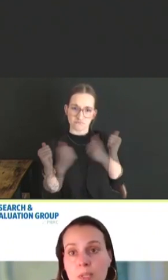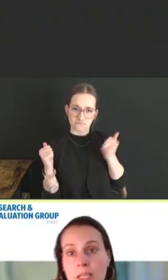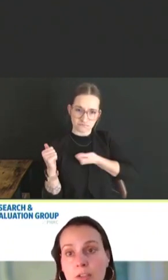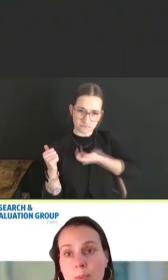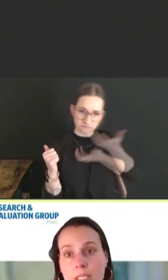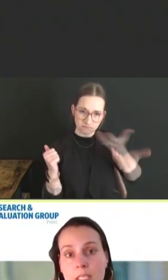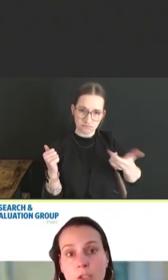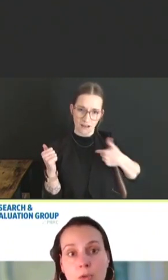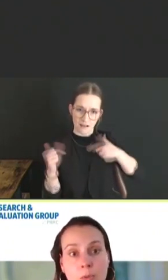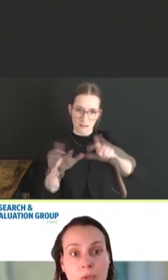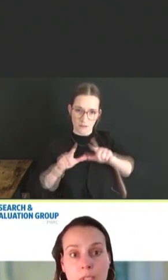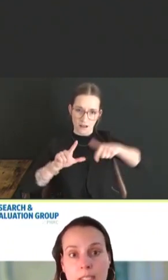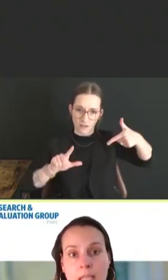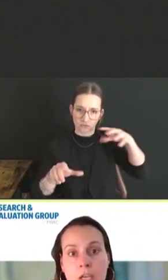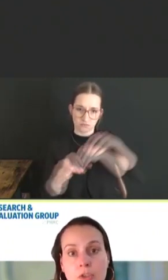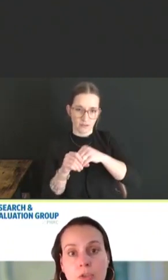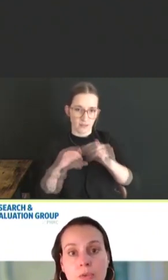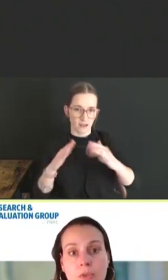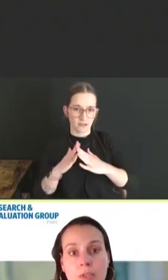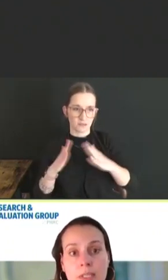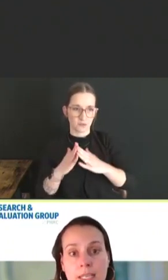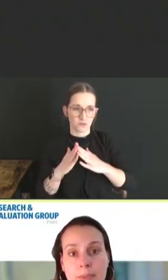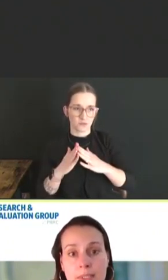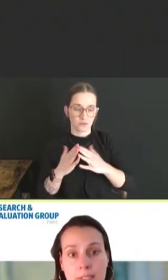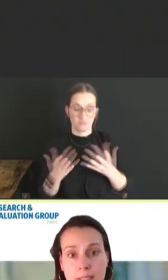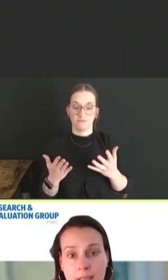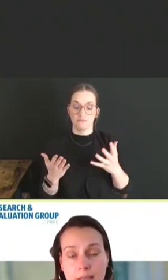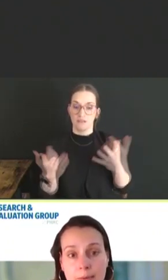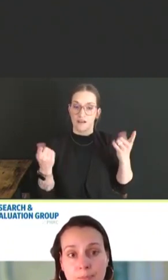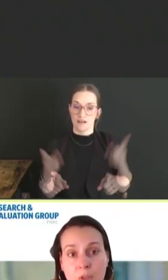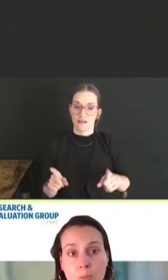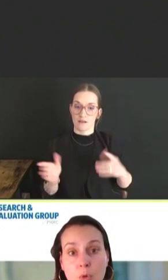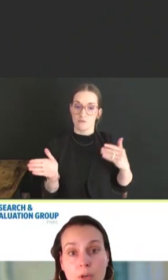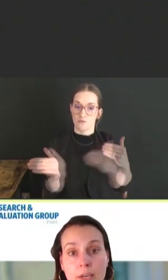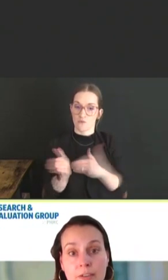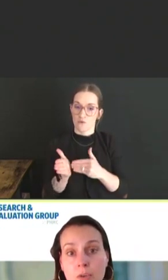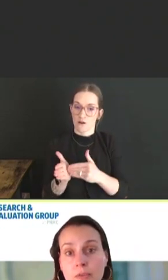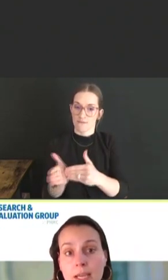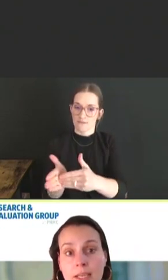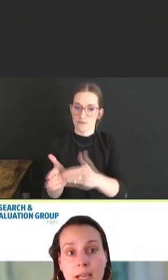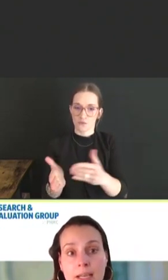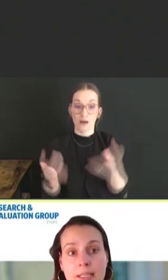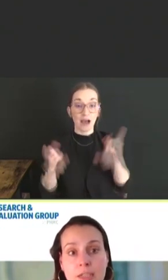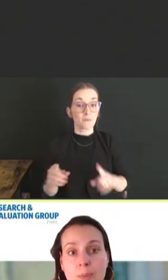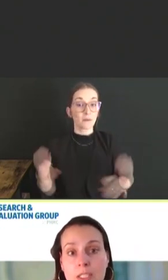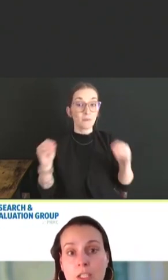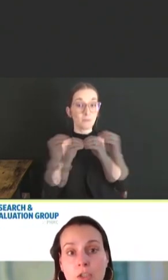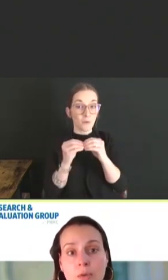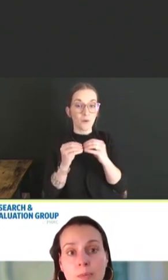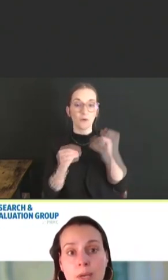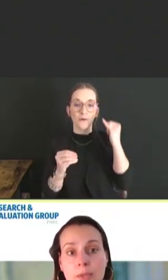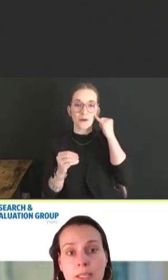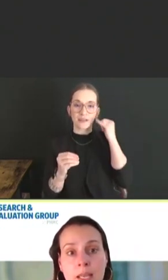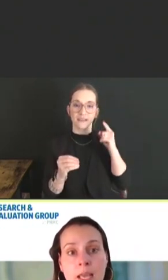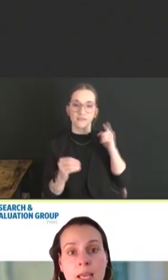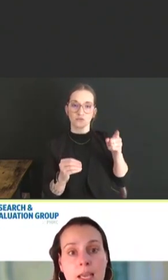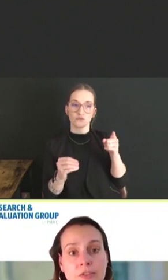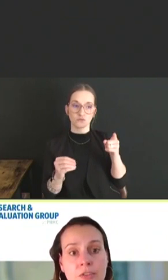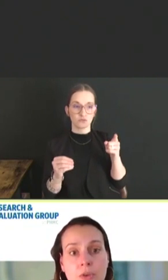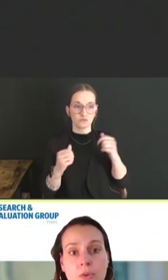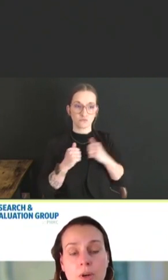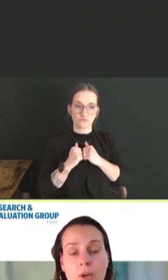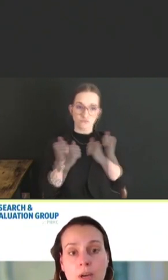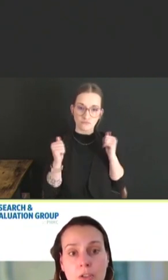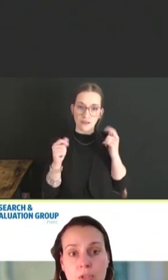within LGBTQ communities. So, this happens more if you're read as LGBTQ in public, if you are